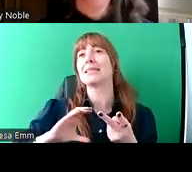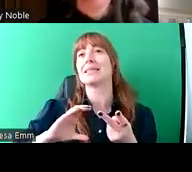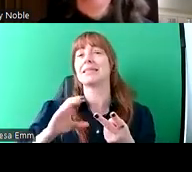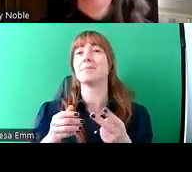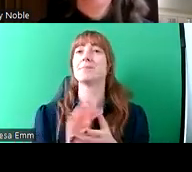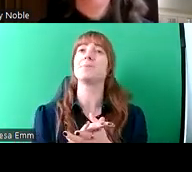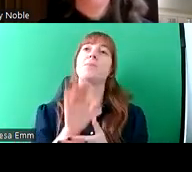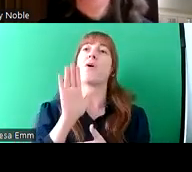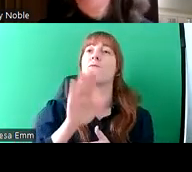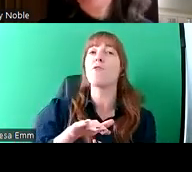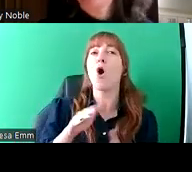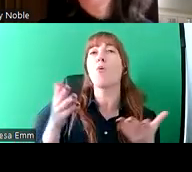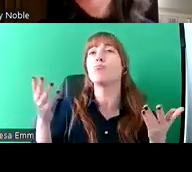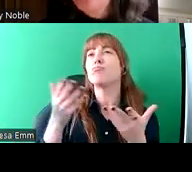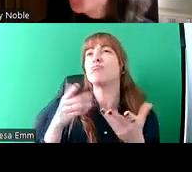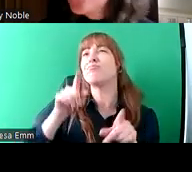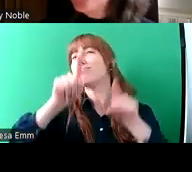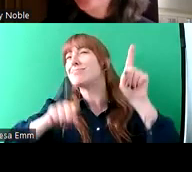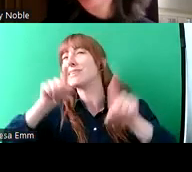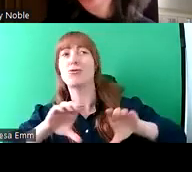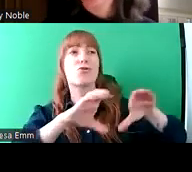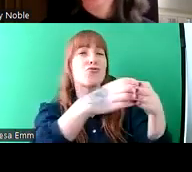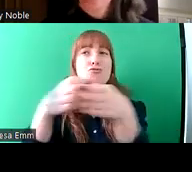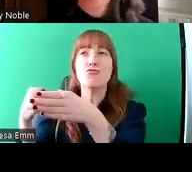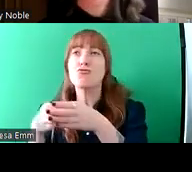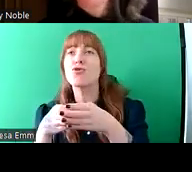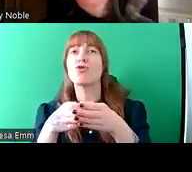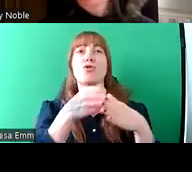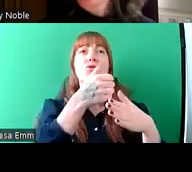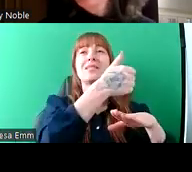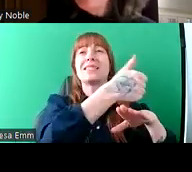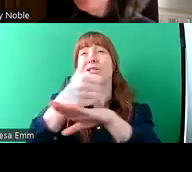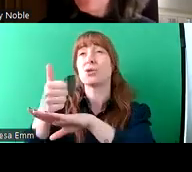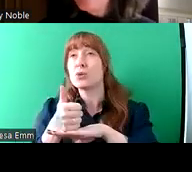different groups institutions and individuals from the Glasgow area,